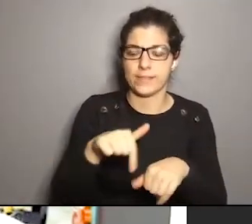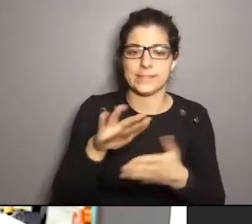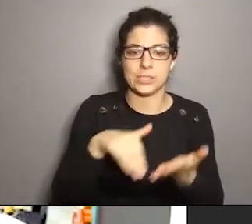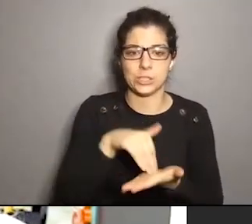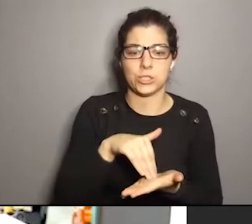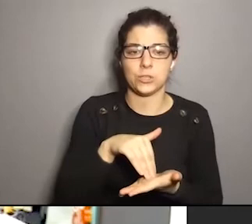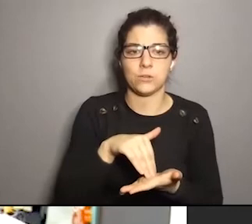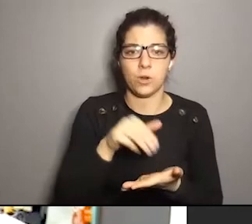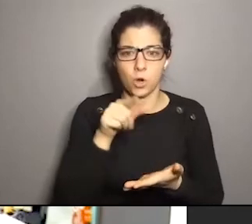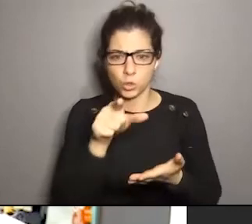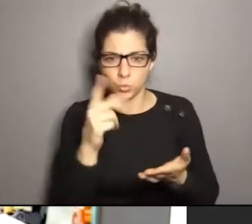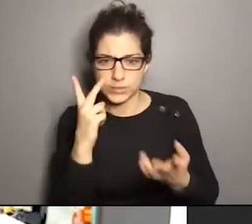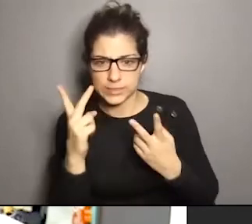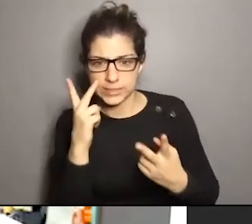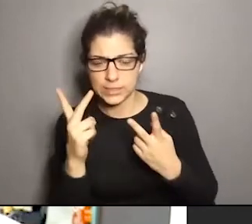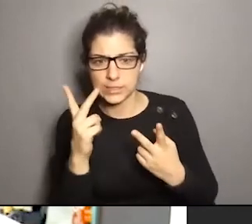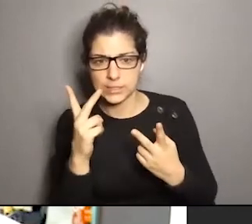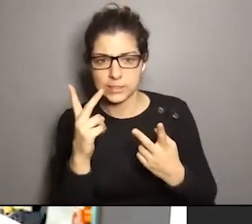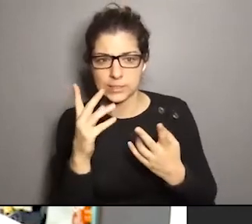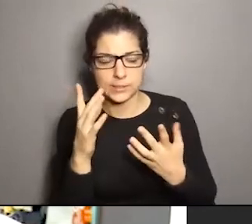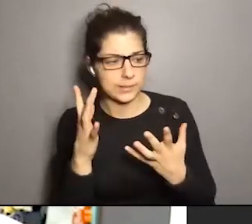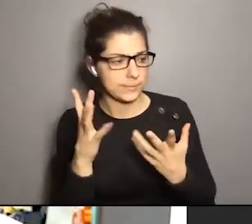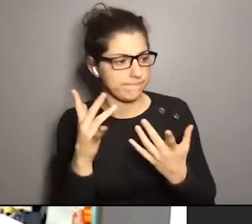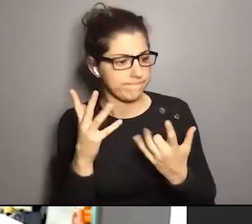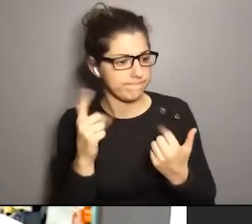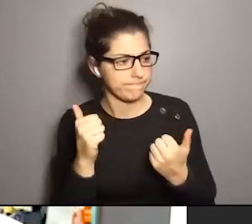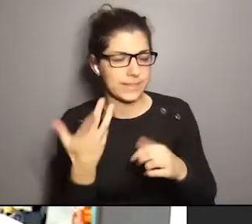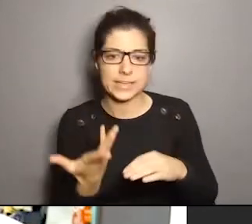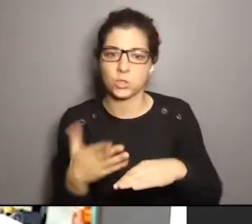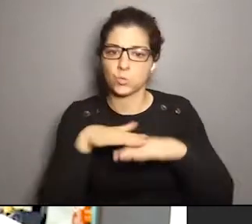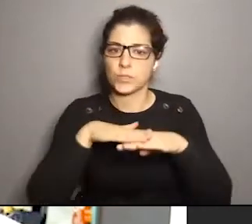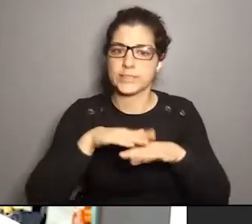Are you seeing an increase in people who are coming in